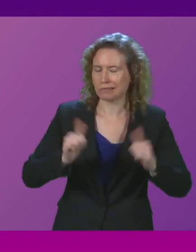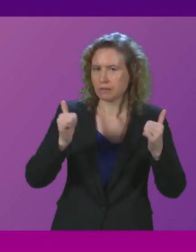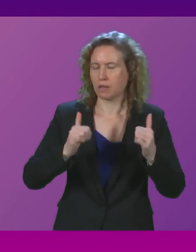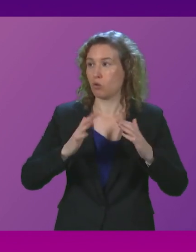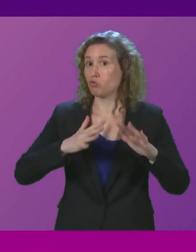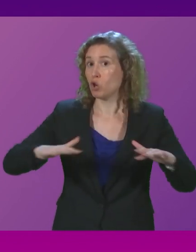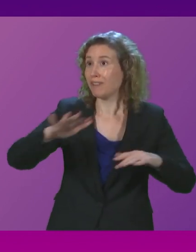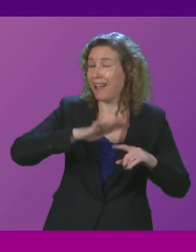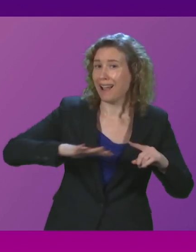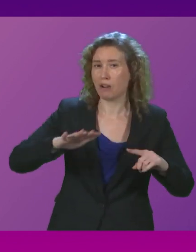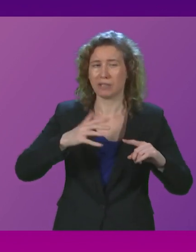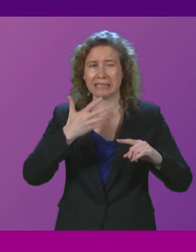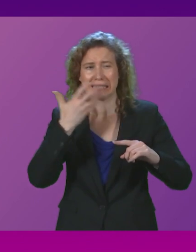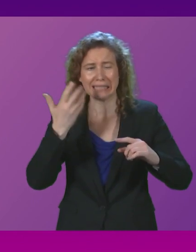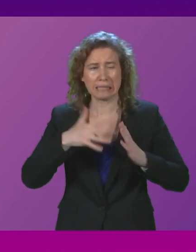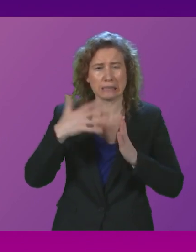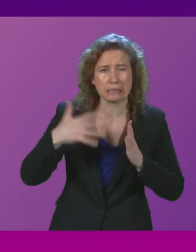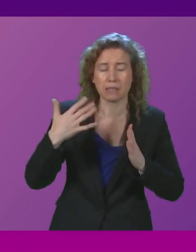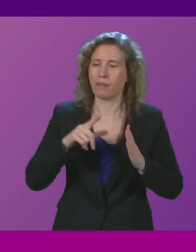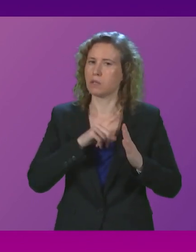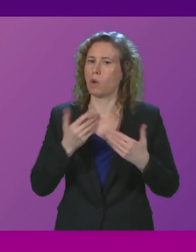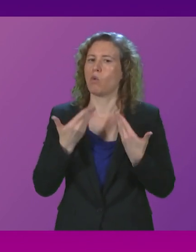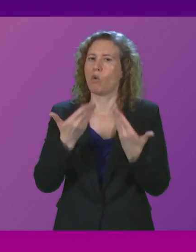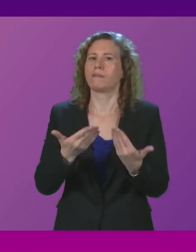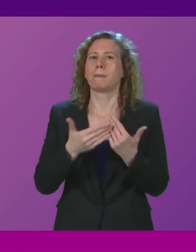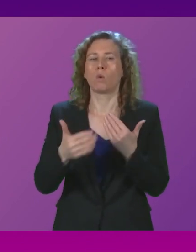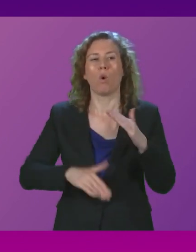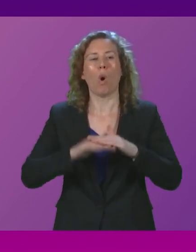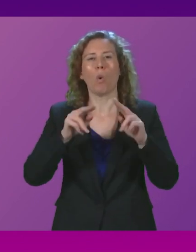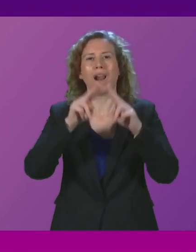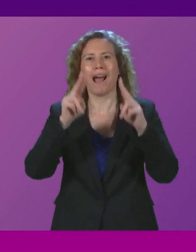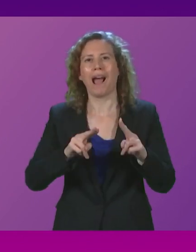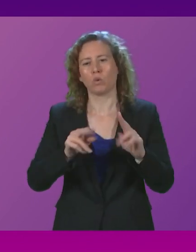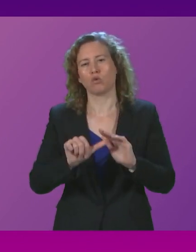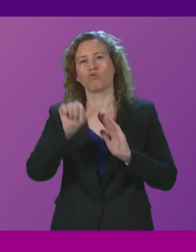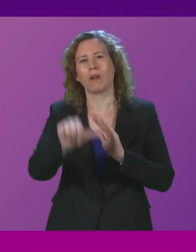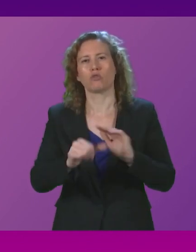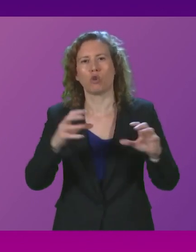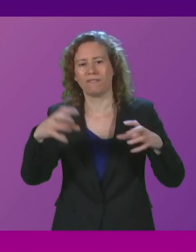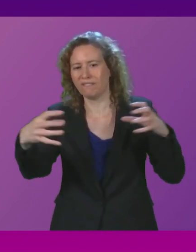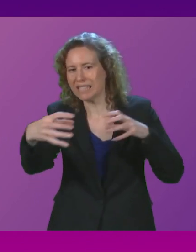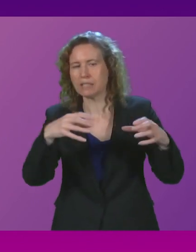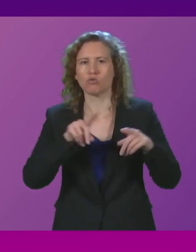That is why we provide more whole-house retrofits and a wider range of support for the installation